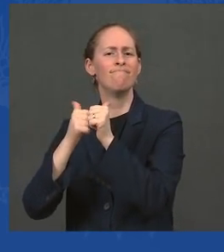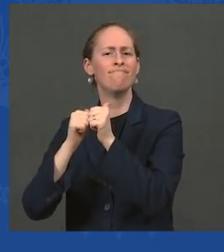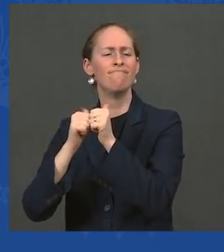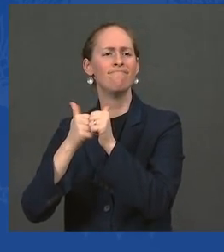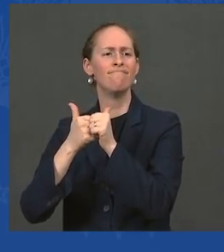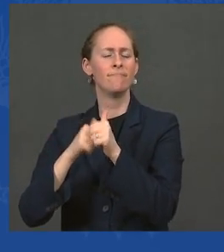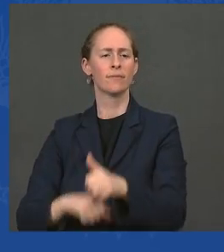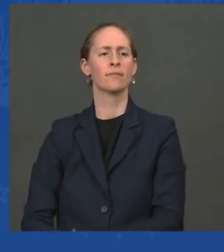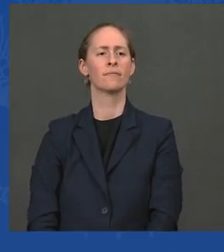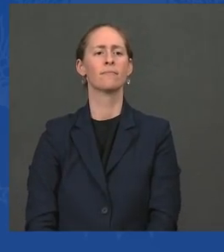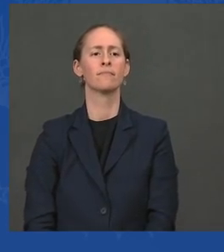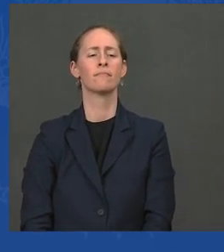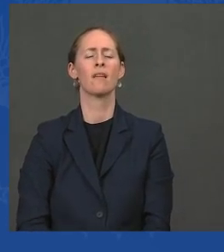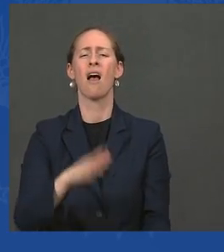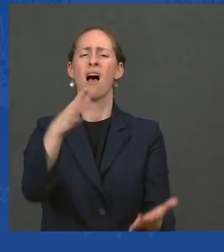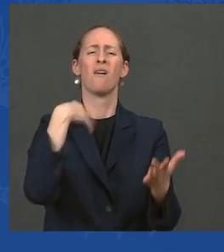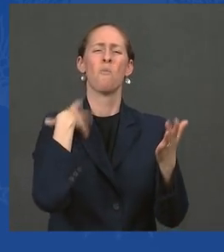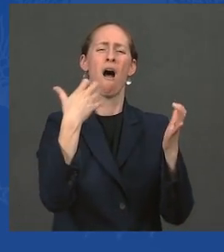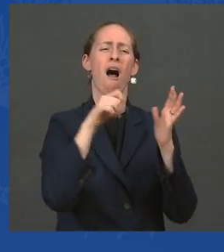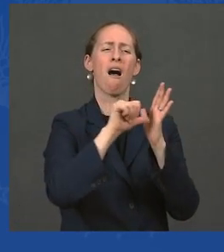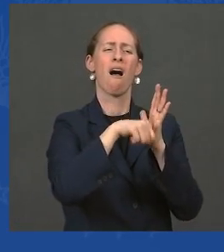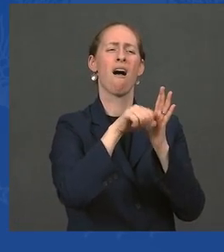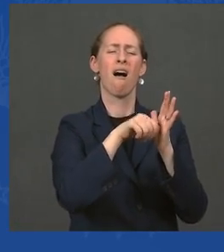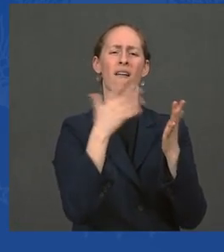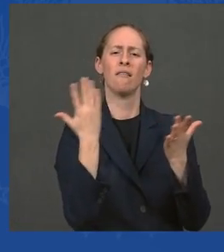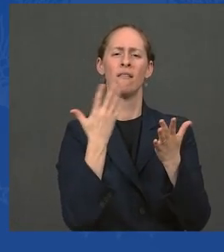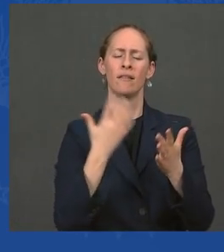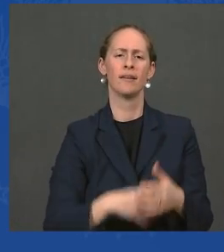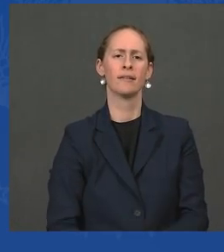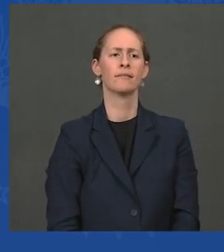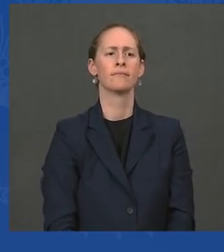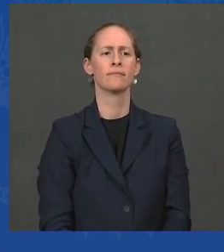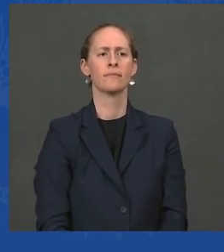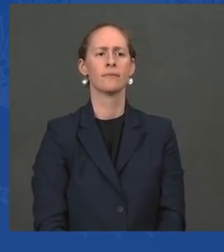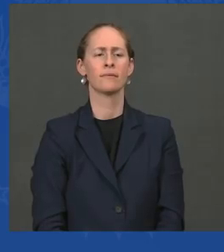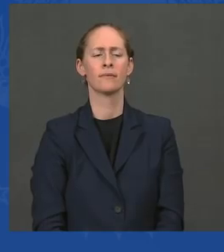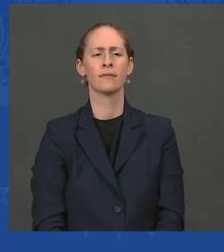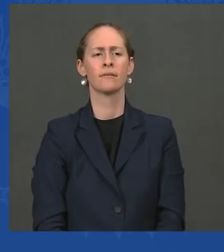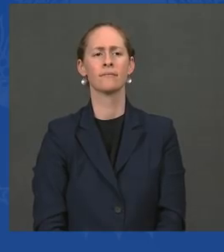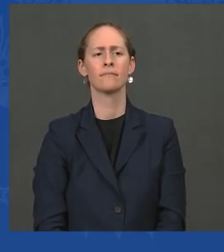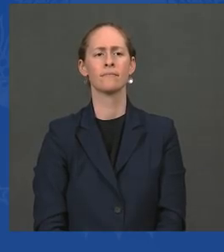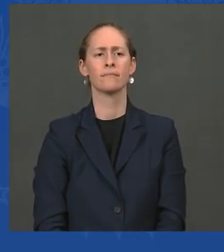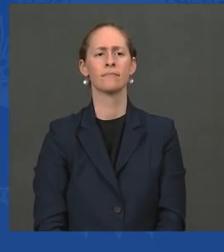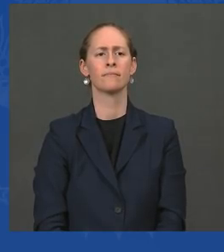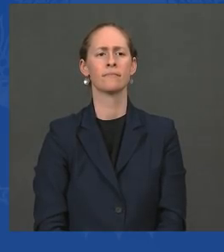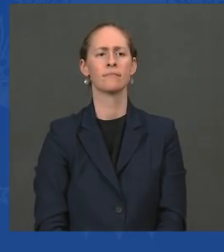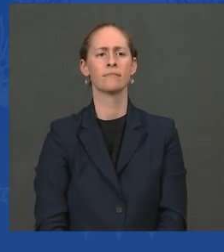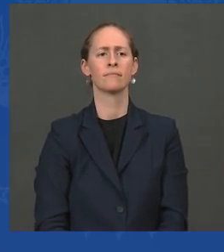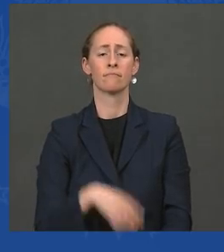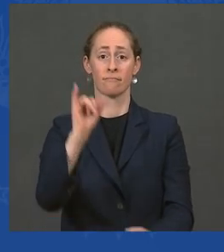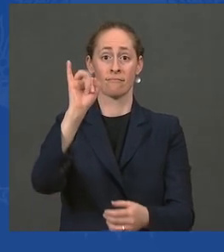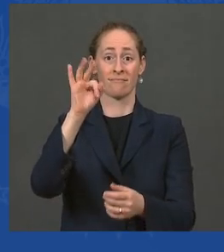important -- think about this: In order to get into that nursing home, you got to sell everything you have.